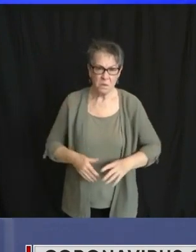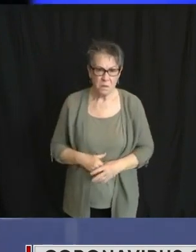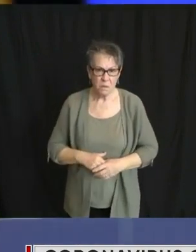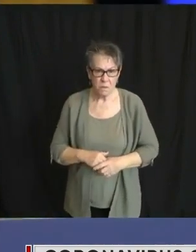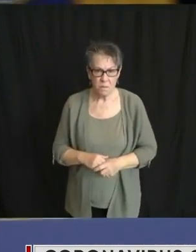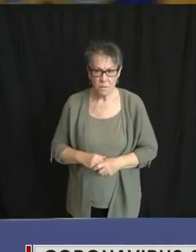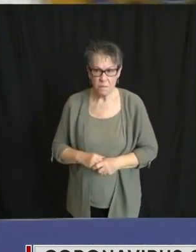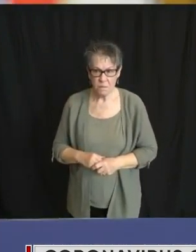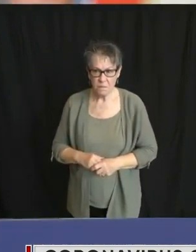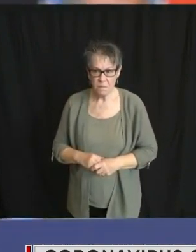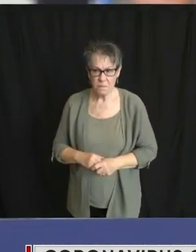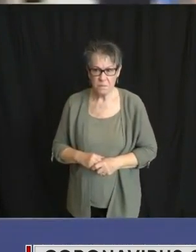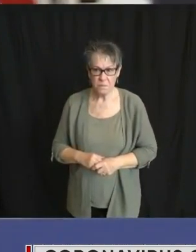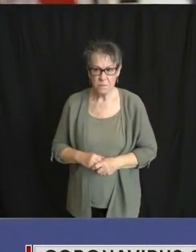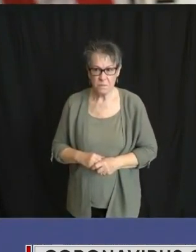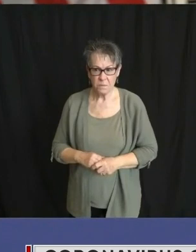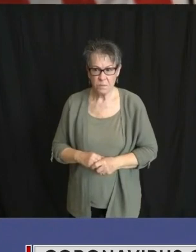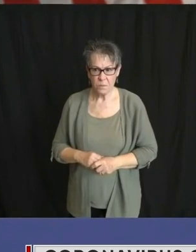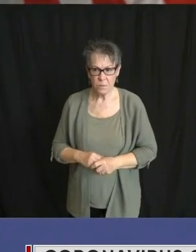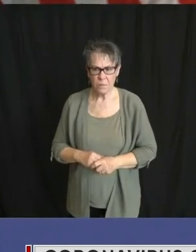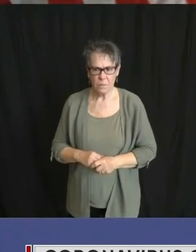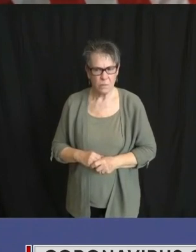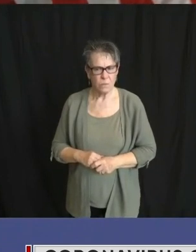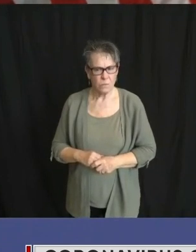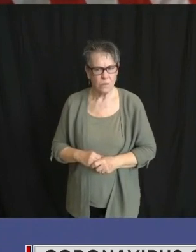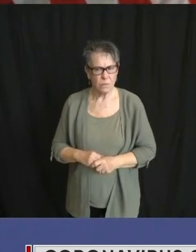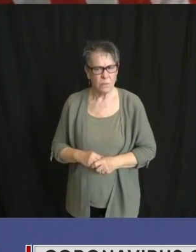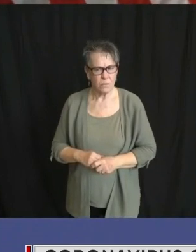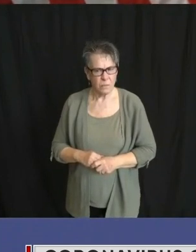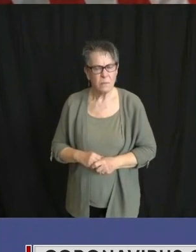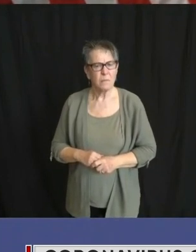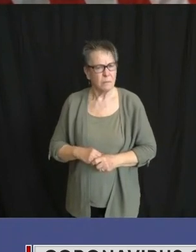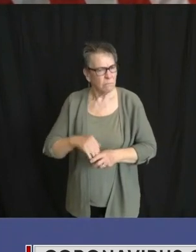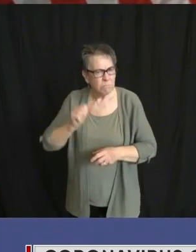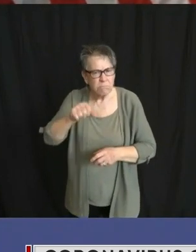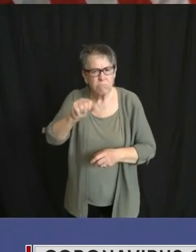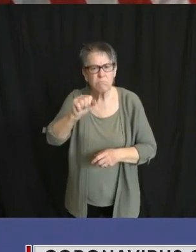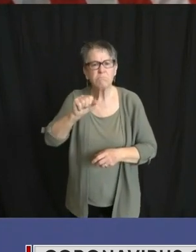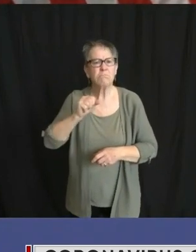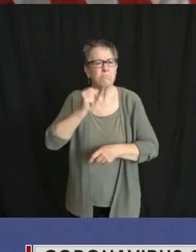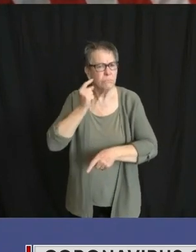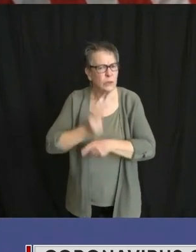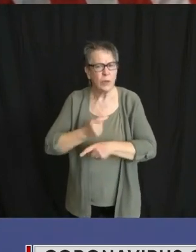USED TO CASCADE THESE VENTILATORS AND ANYTHING ELSE.